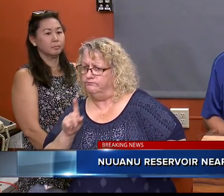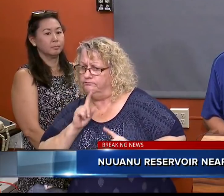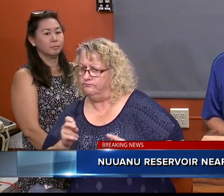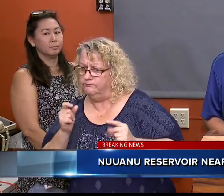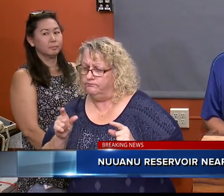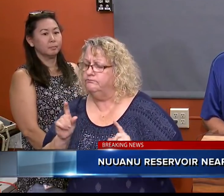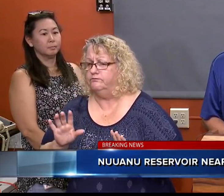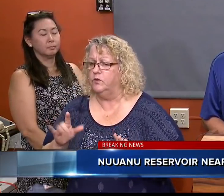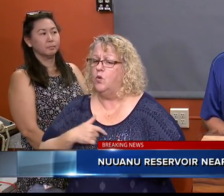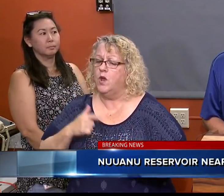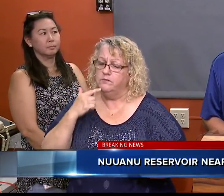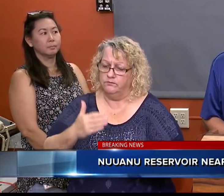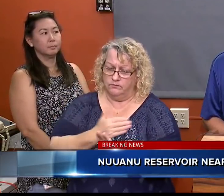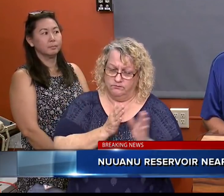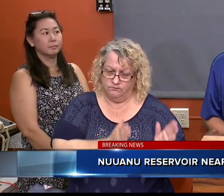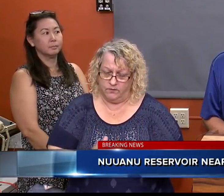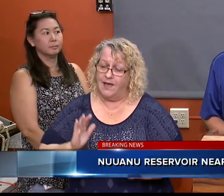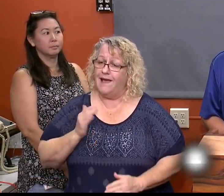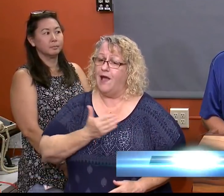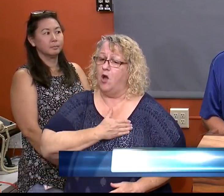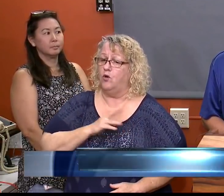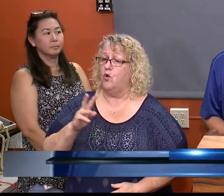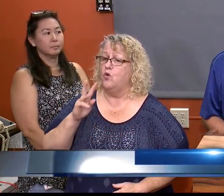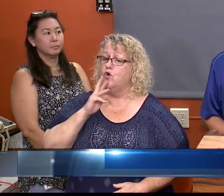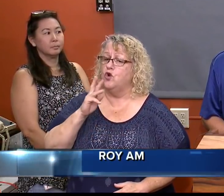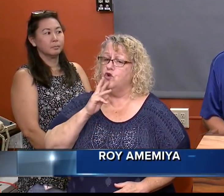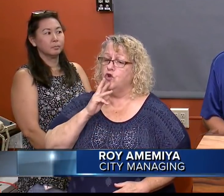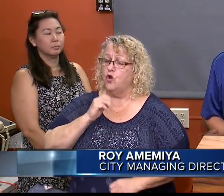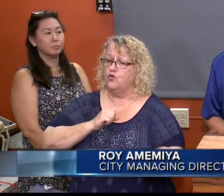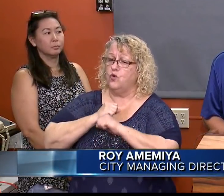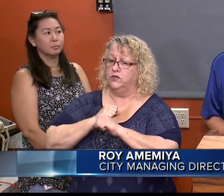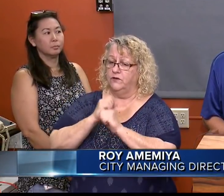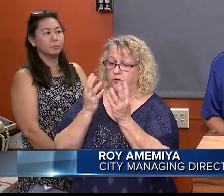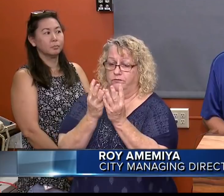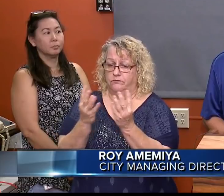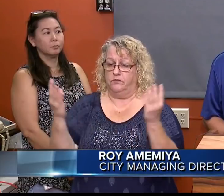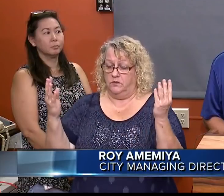PREEMPTIVE ACTIONS. THIS IS NOT A REACTIVE ONE.